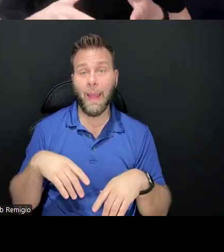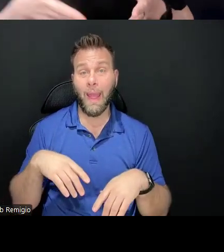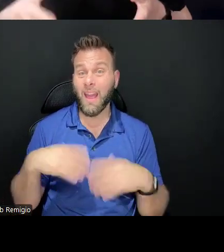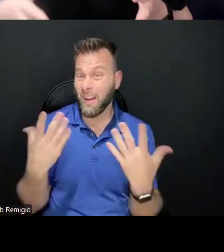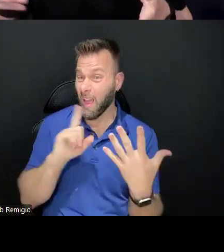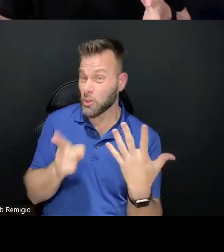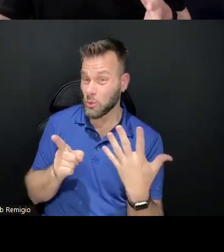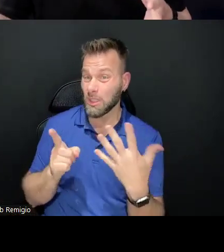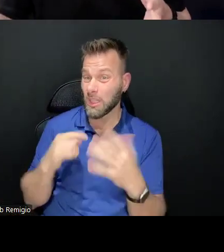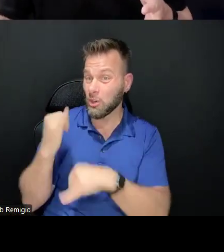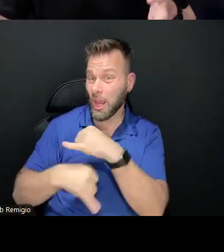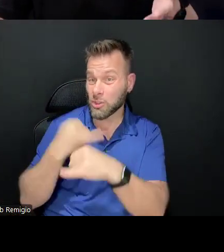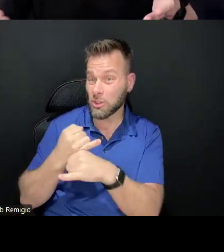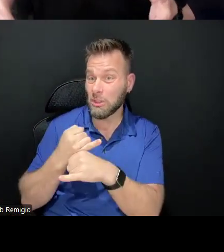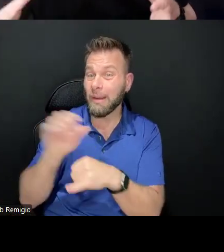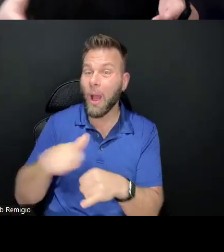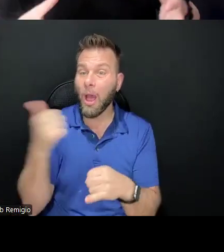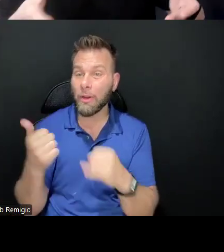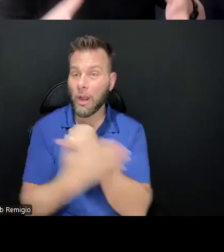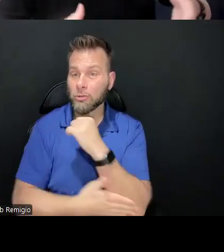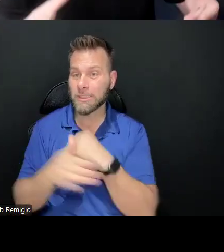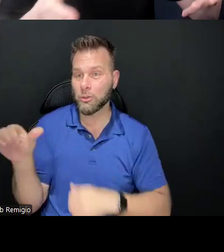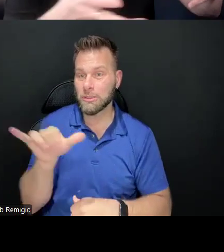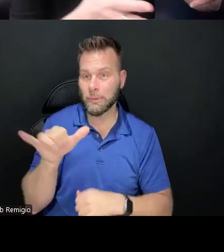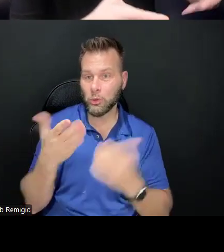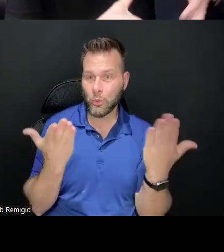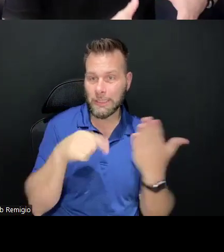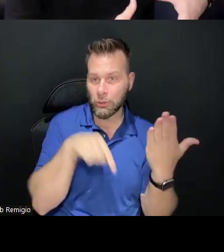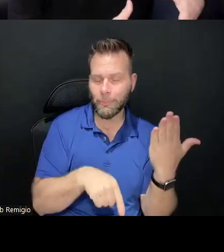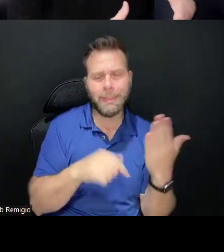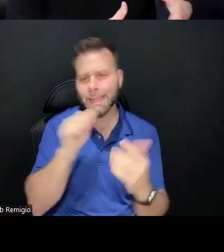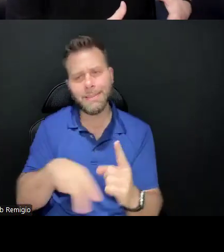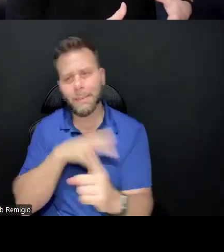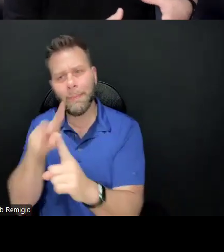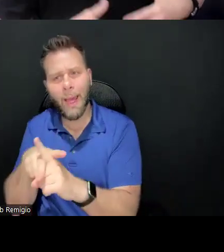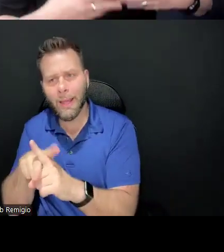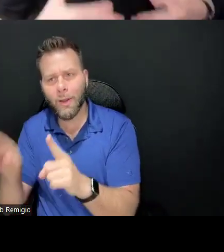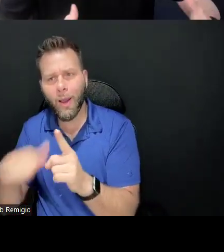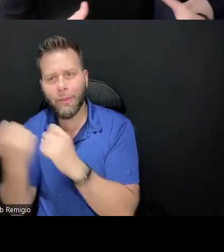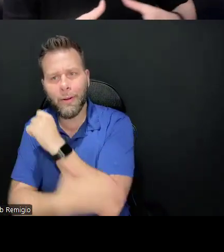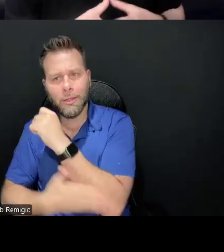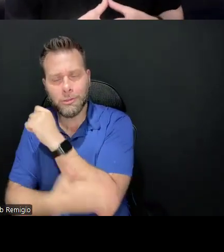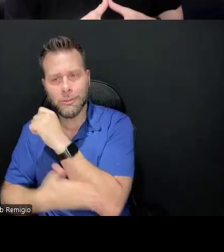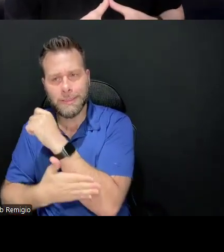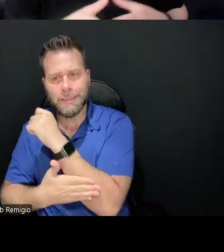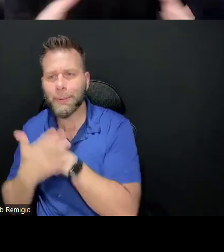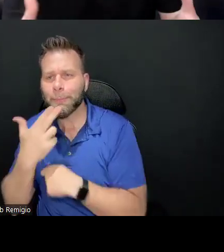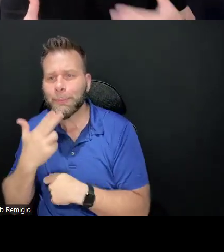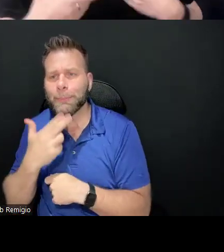figure TP to some extent it is an international figure in comparable countries. It is not applicable to say, very young countries, like some